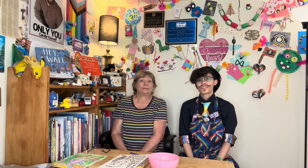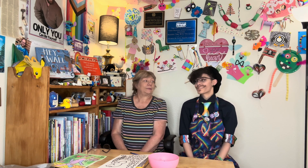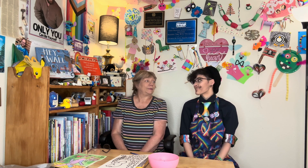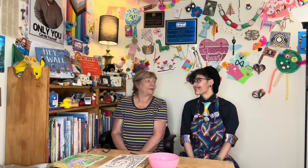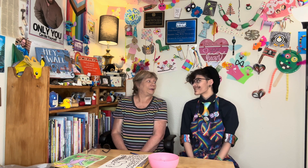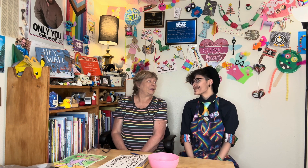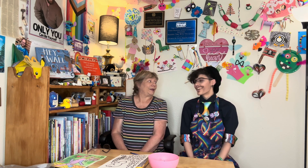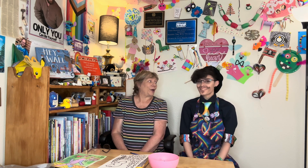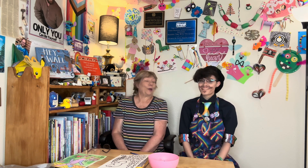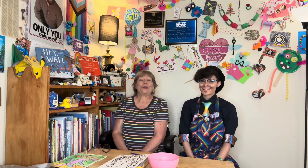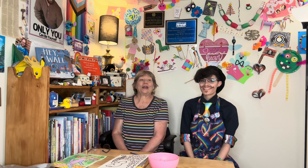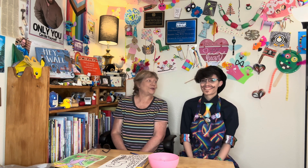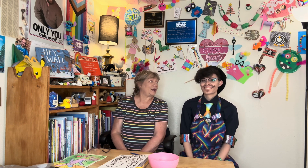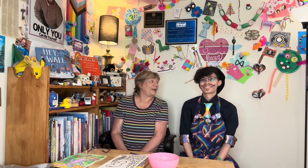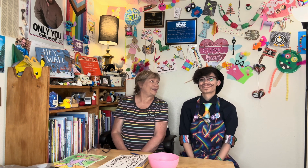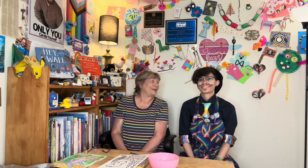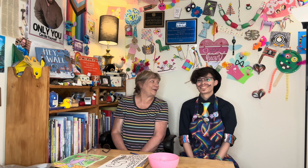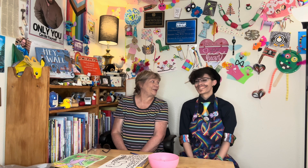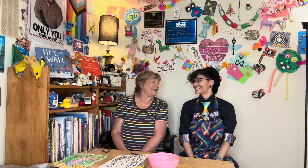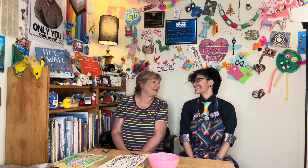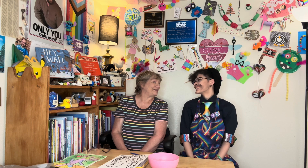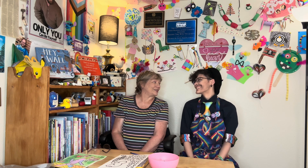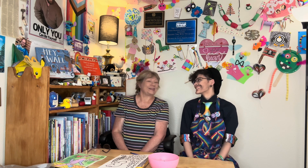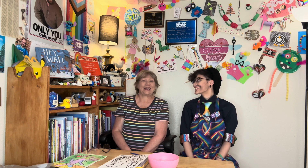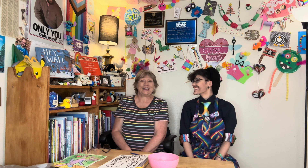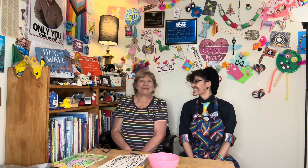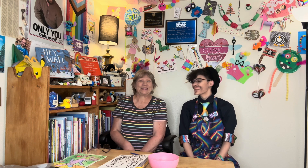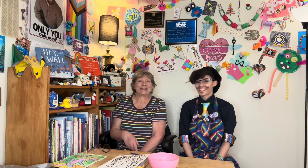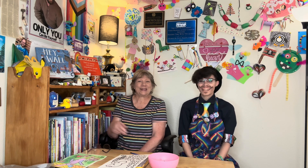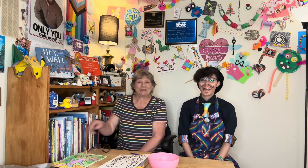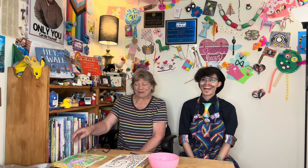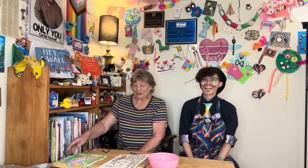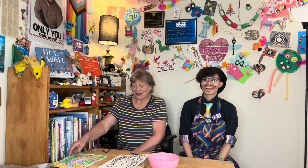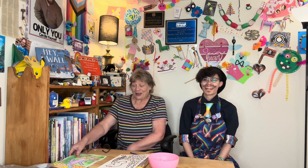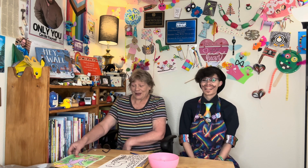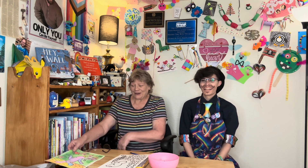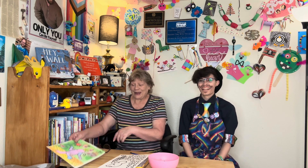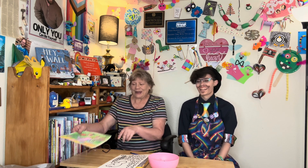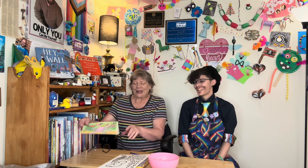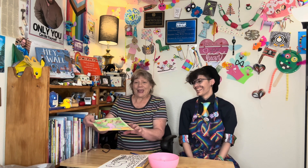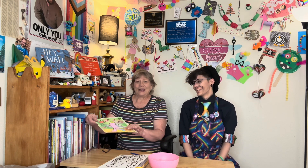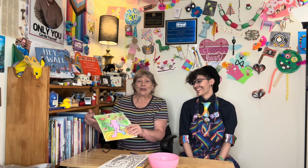Did someone mention art? BARB: That's right! That was the official title, wasn't it? KAI: Yeah! BARB: All right, and look!